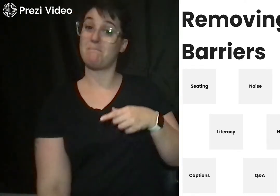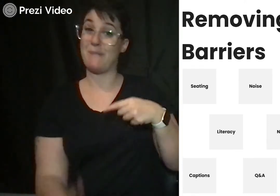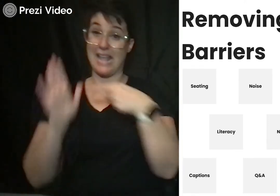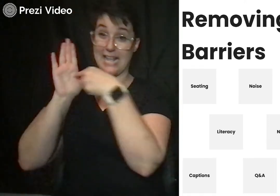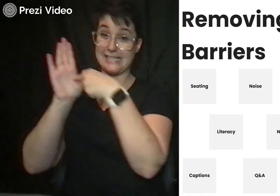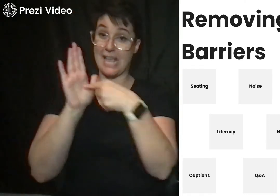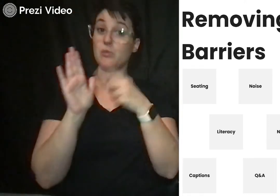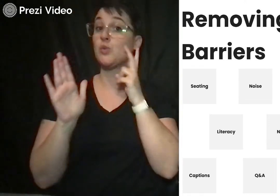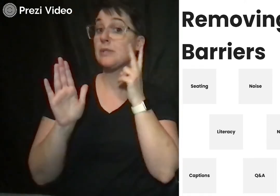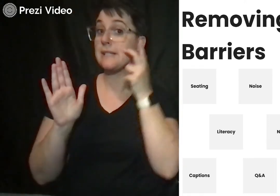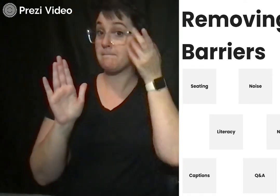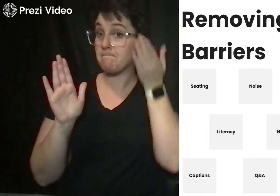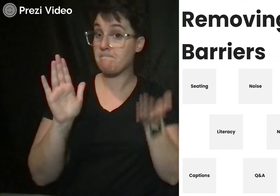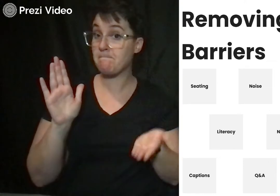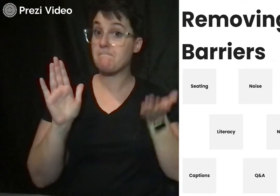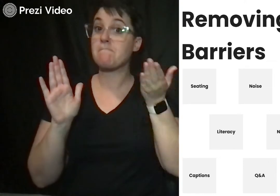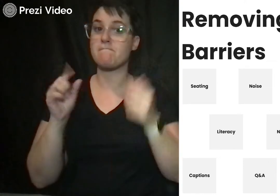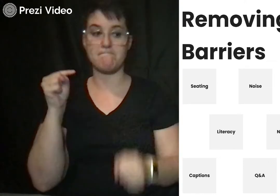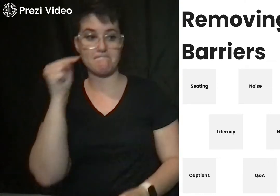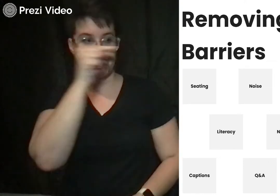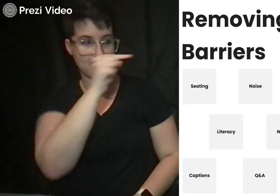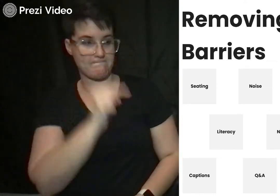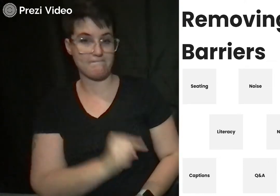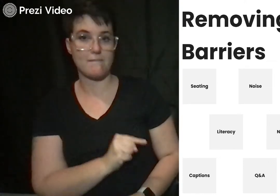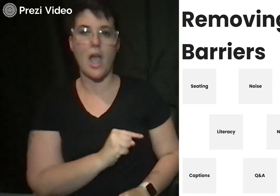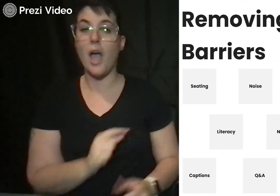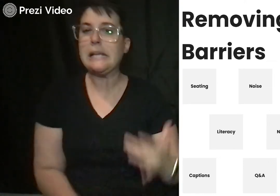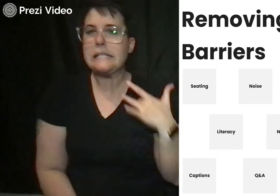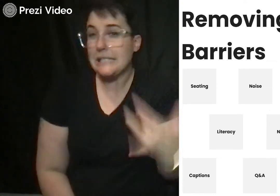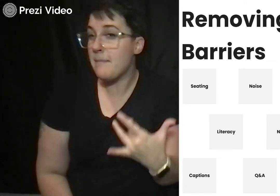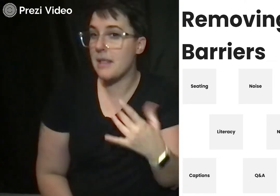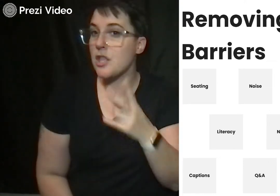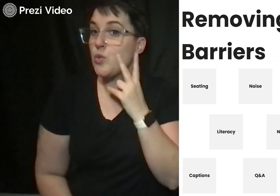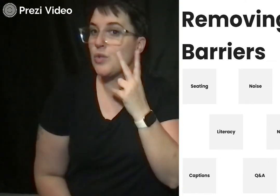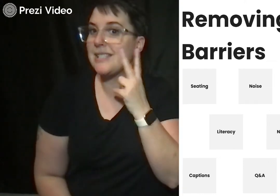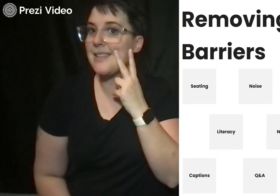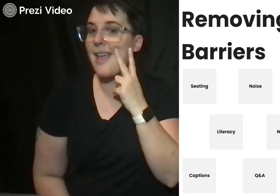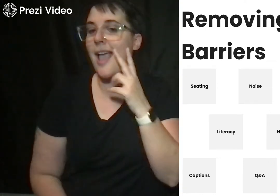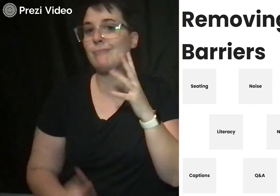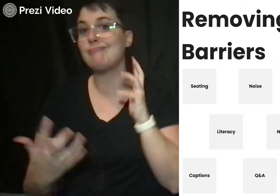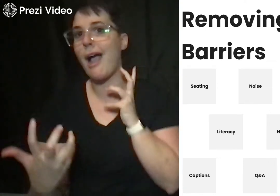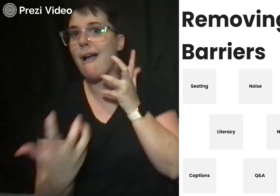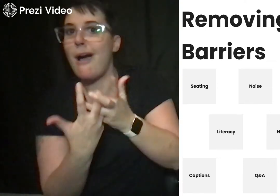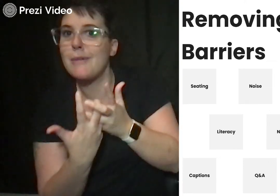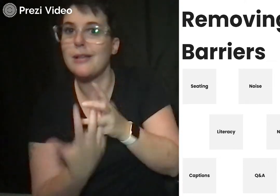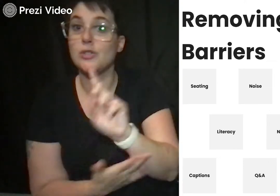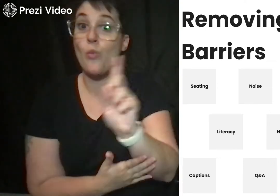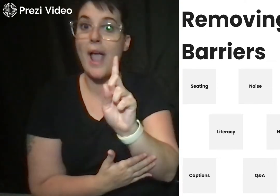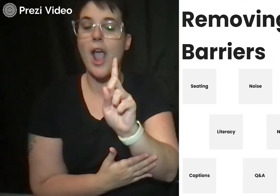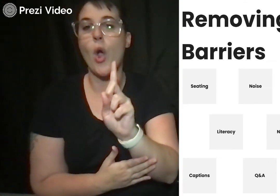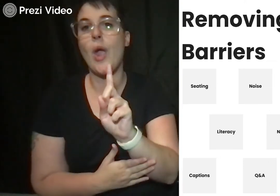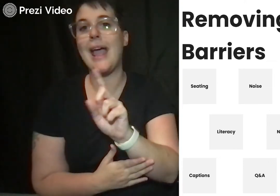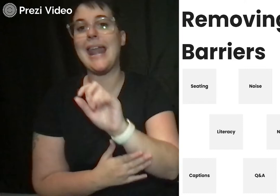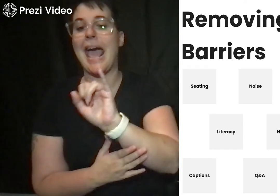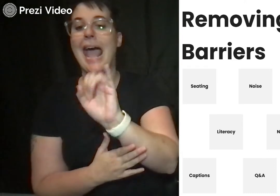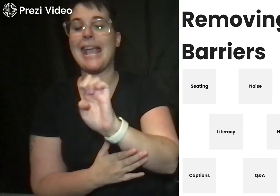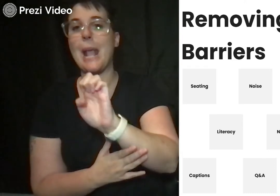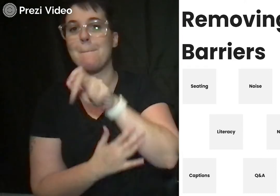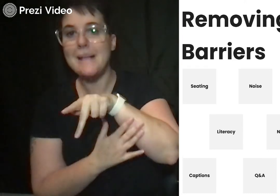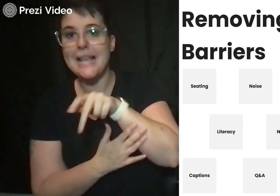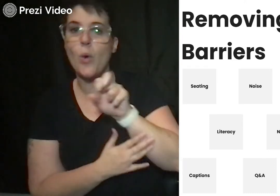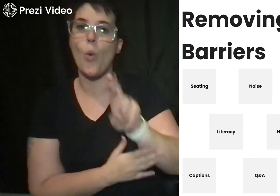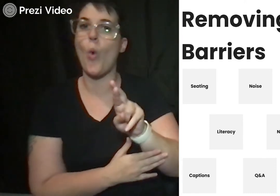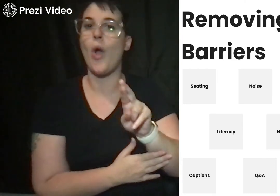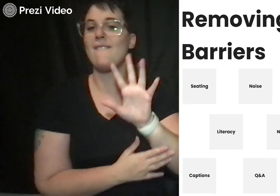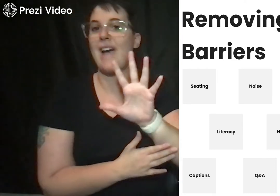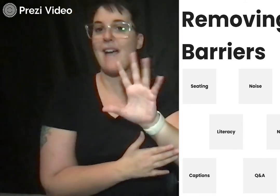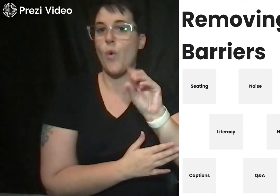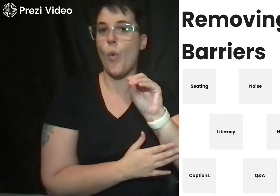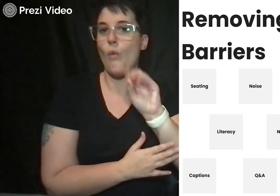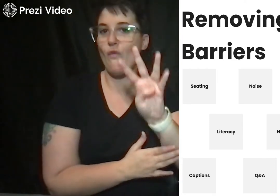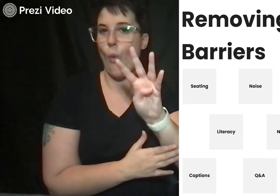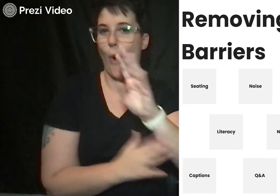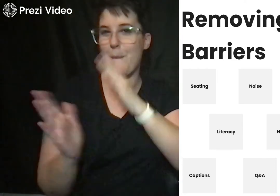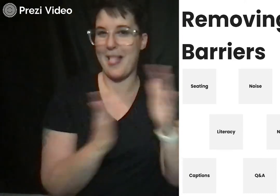Most of the following examples are things you could expect to see as accommodations on an IEP or 504 plan.